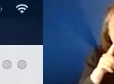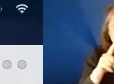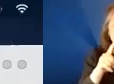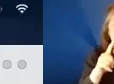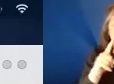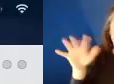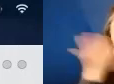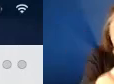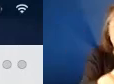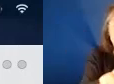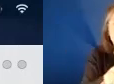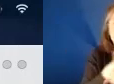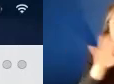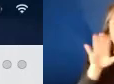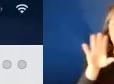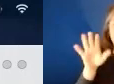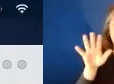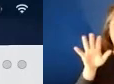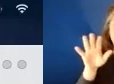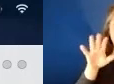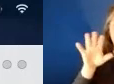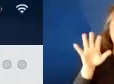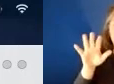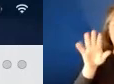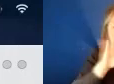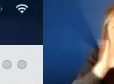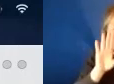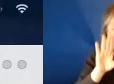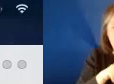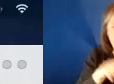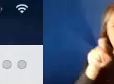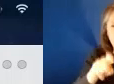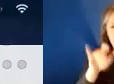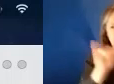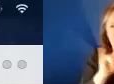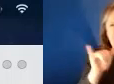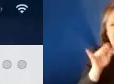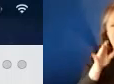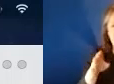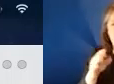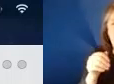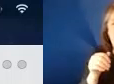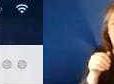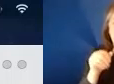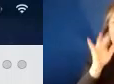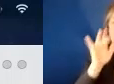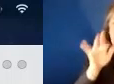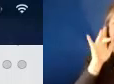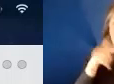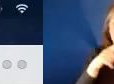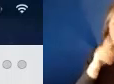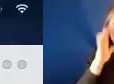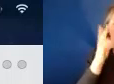06:54:55 it has to be in that format, so you can click on that you will see that all the